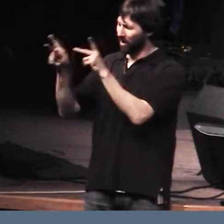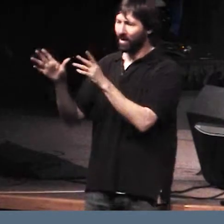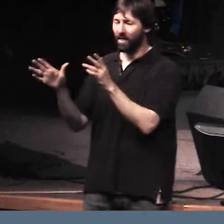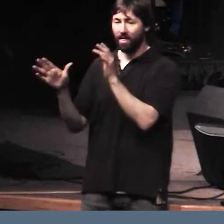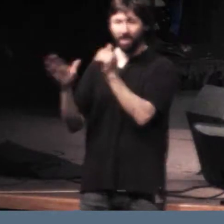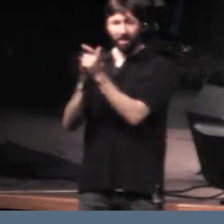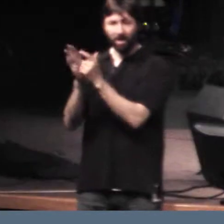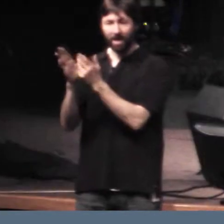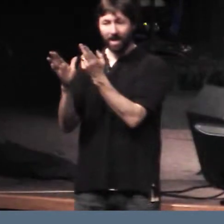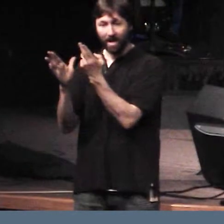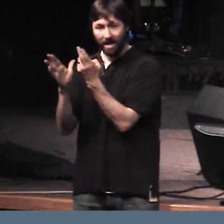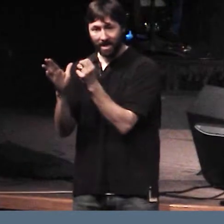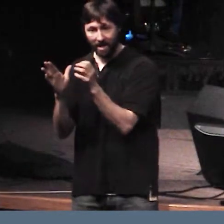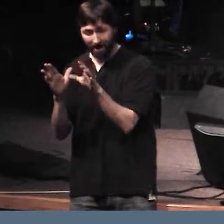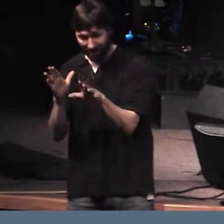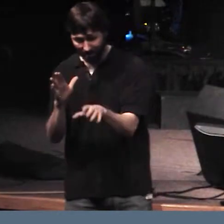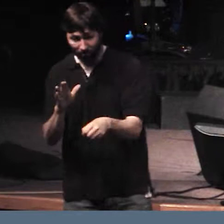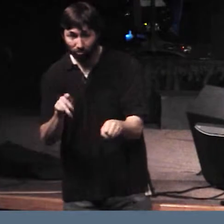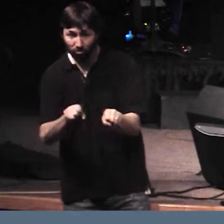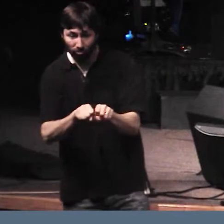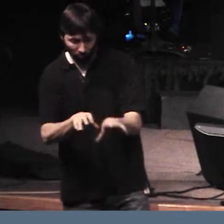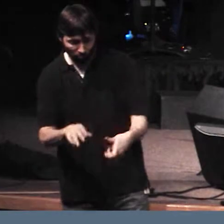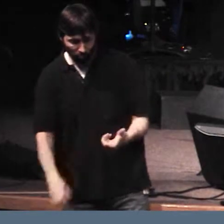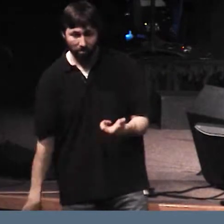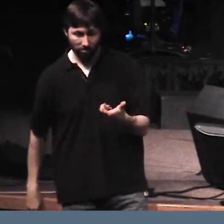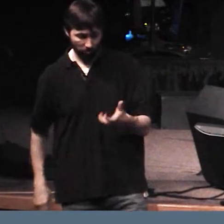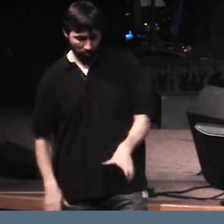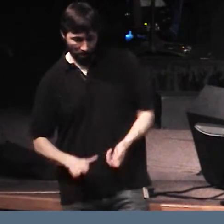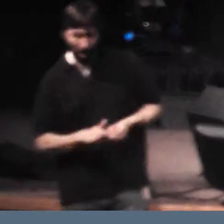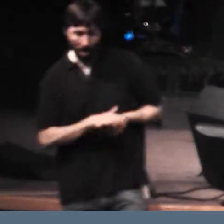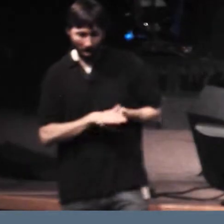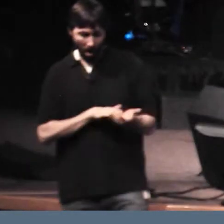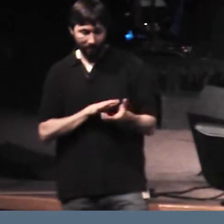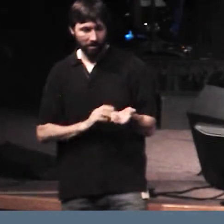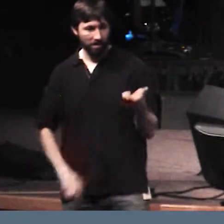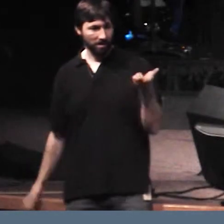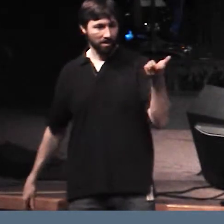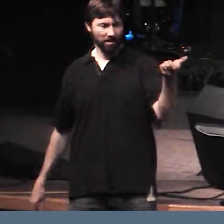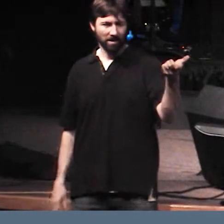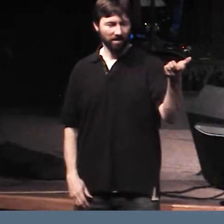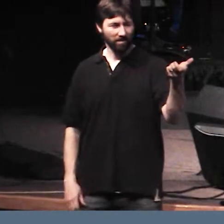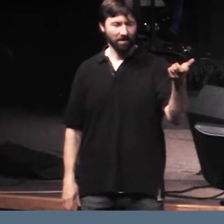he actually takes off his sandal any hands it to the city elders